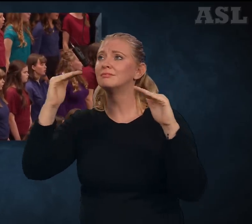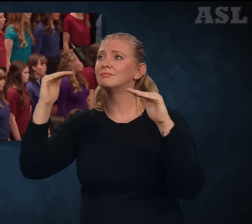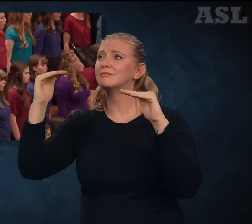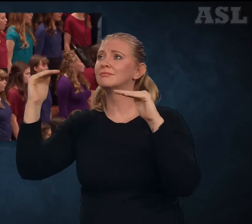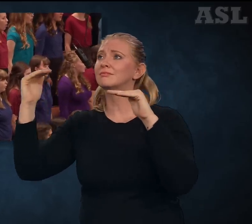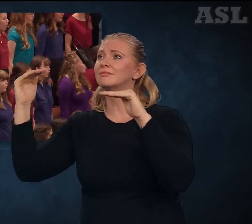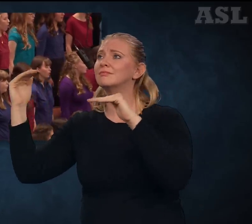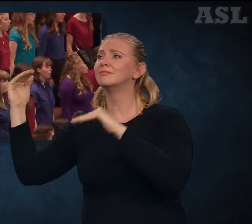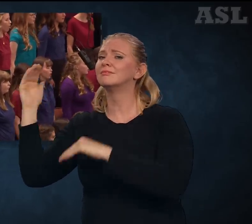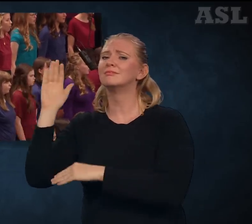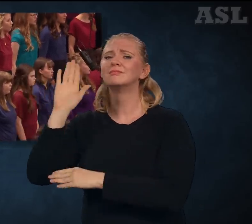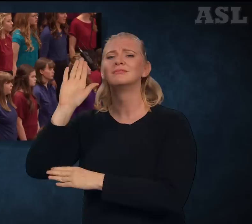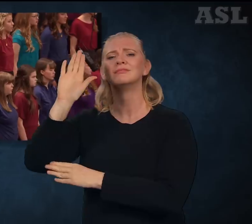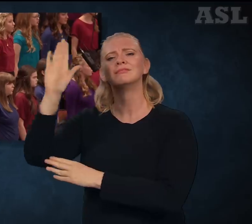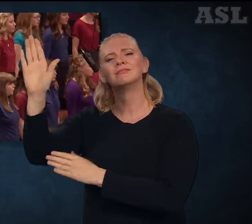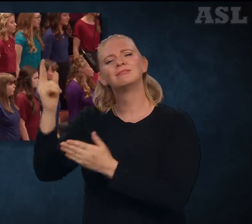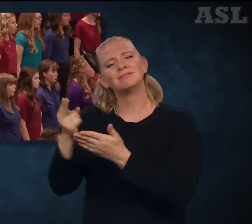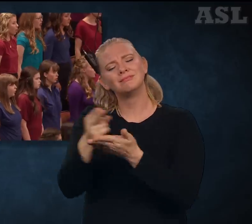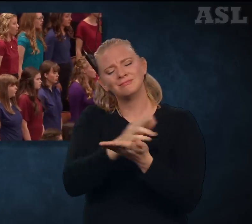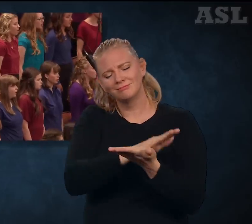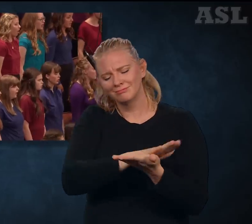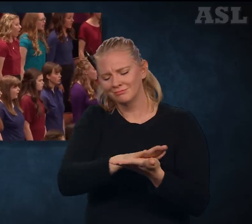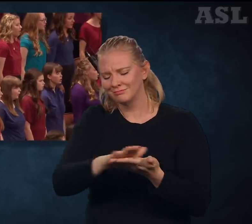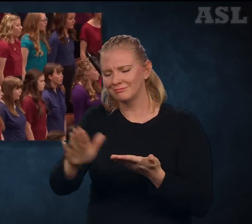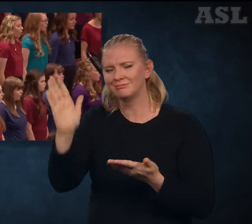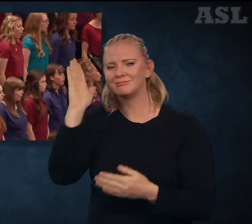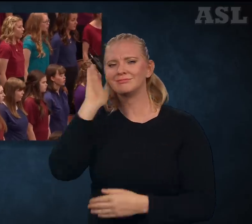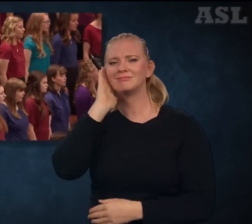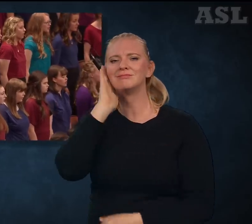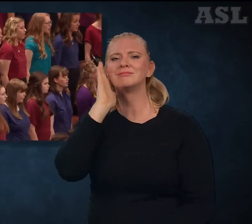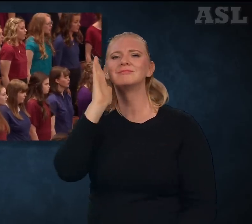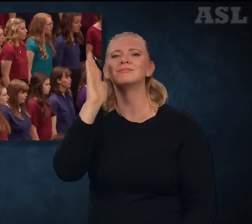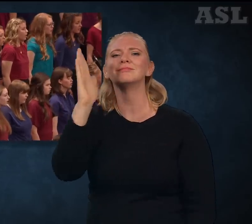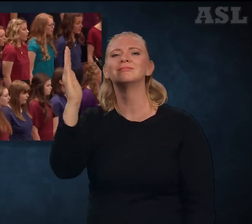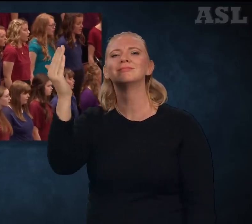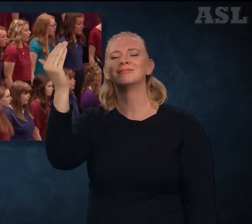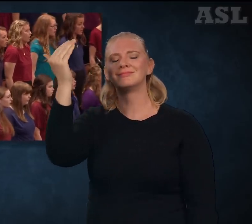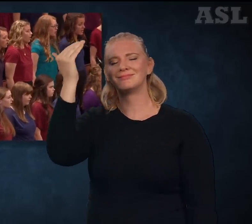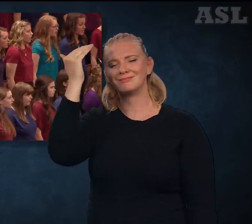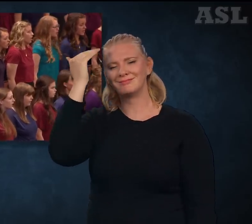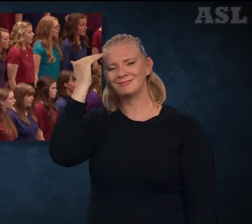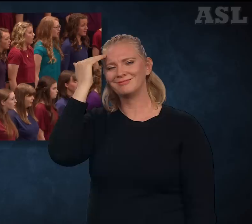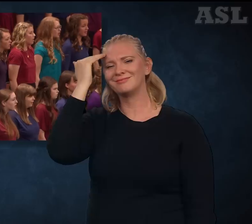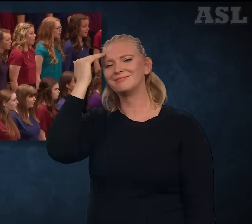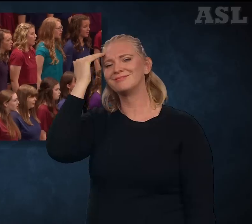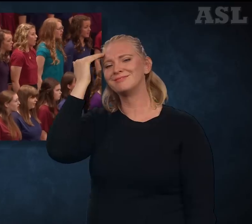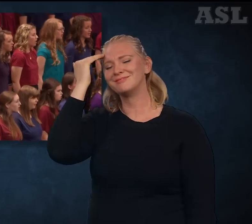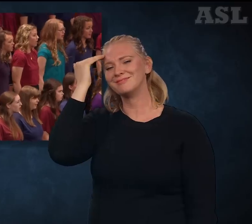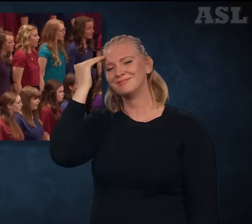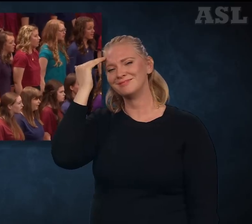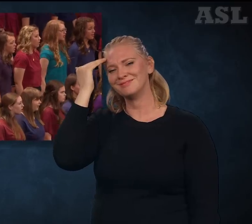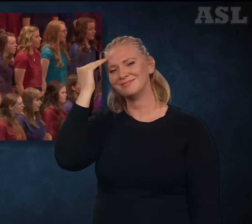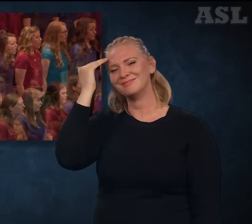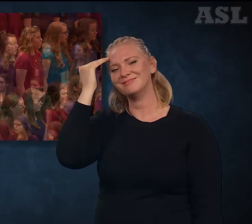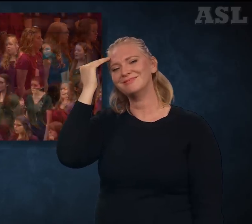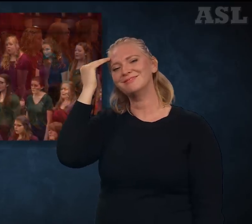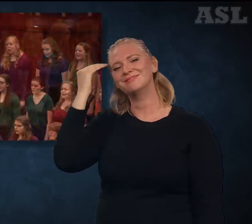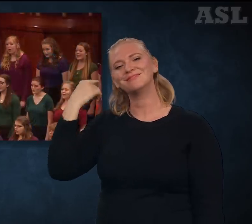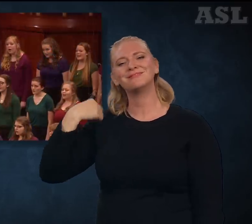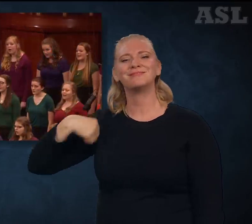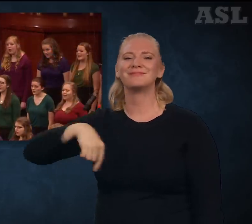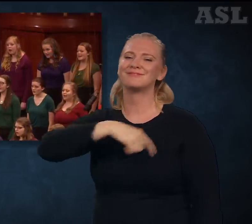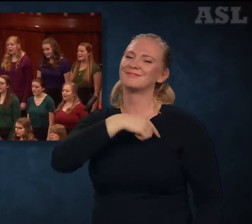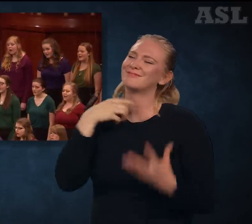AND HOPE TO KNOW THY HOLY WILL.